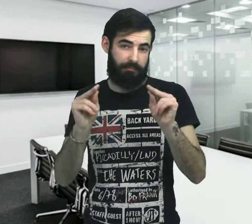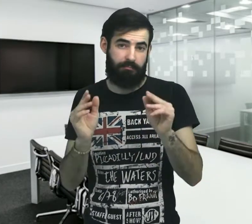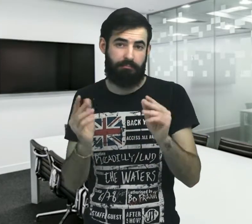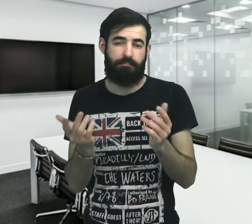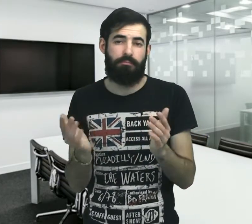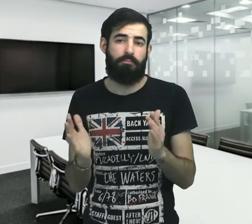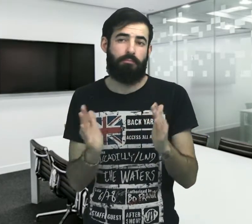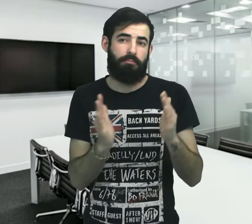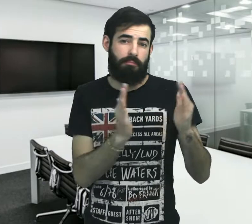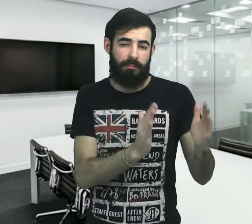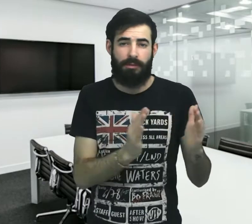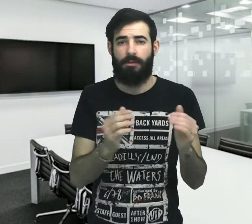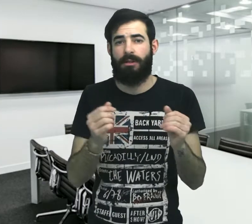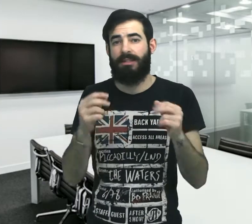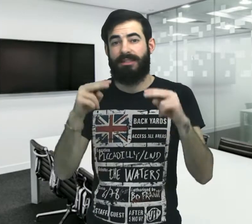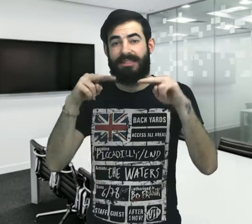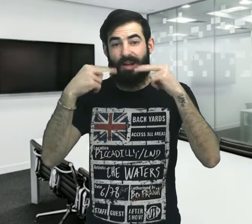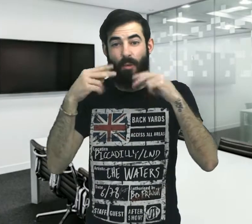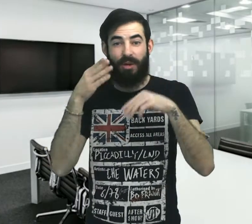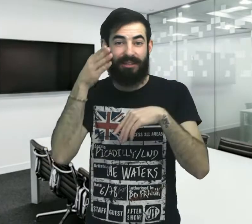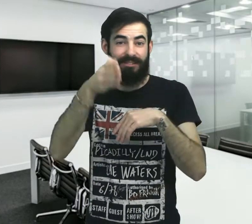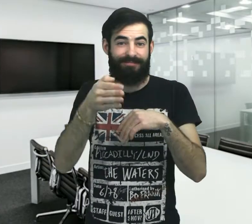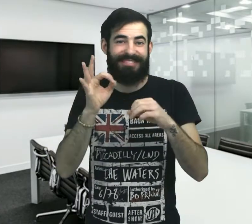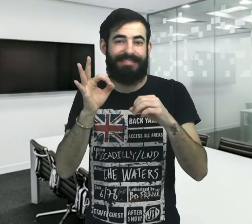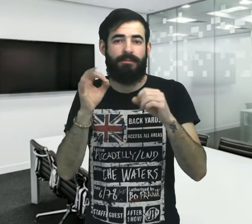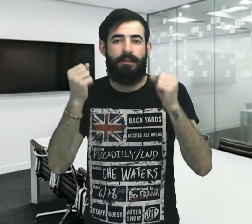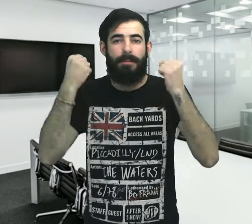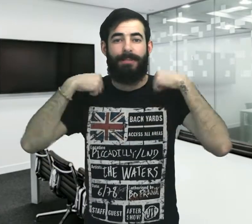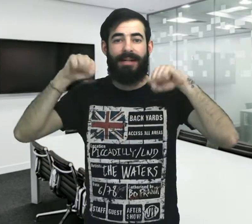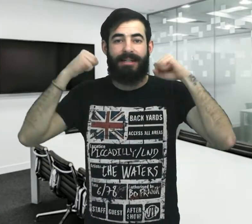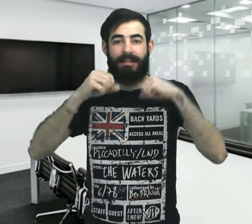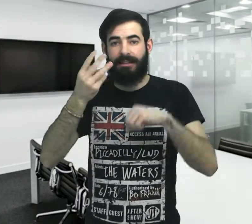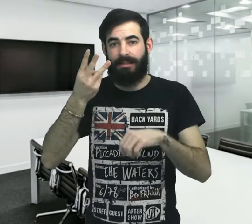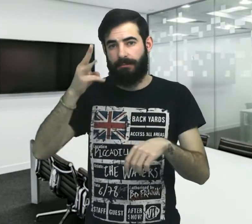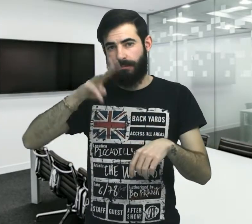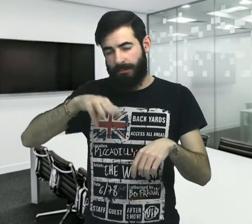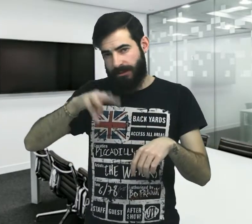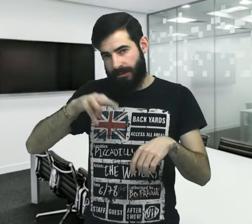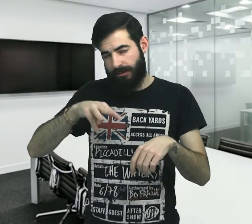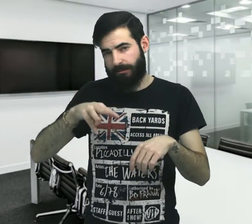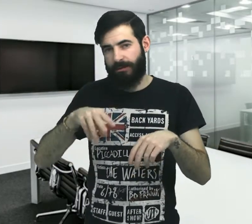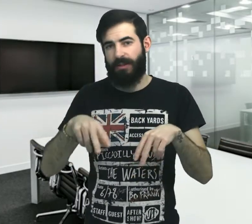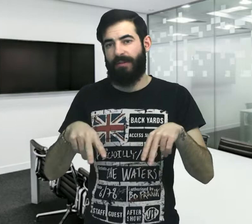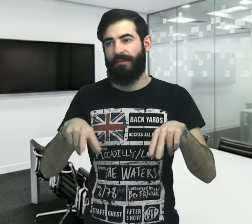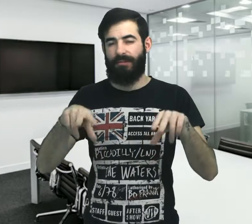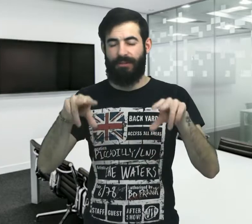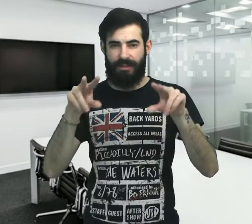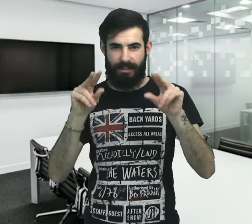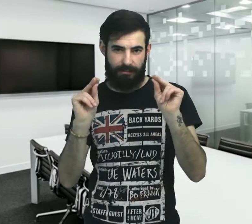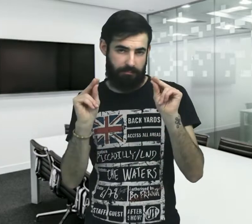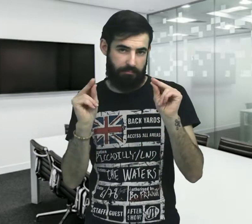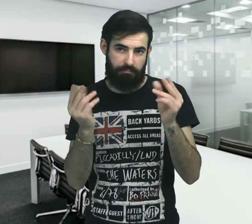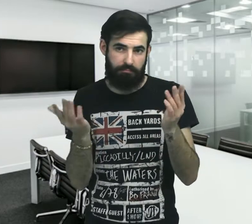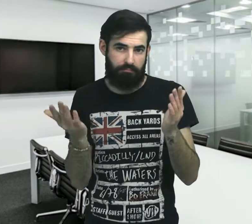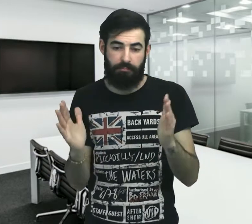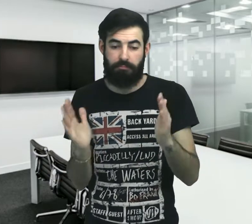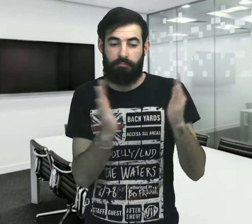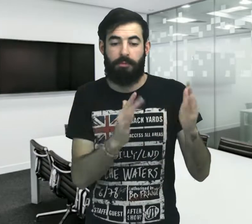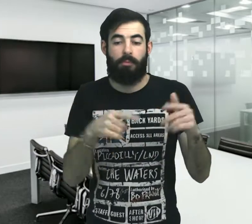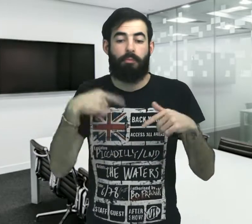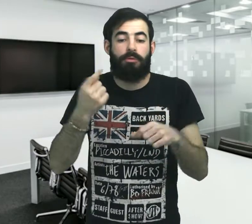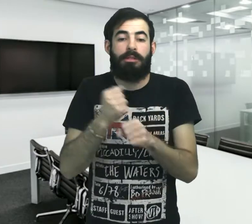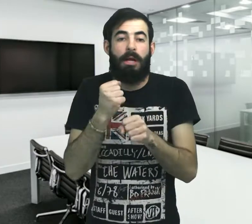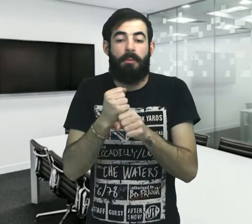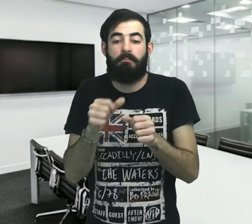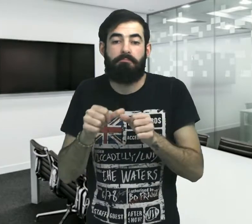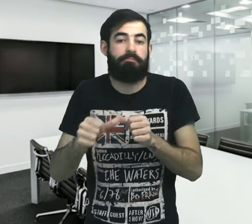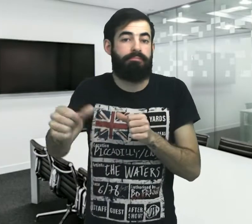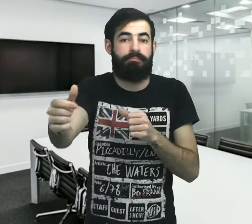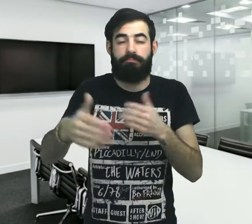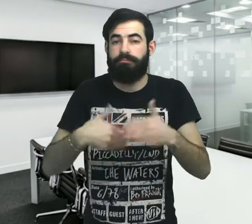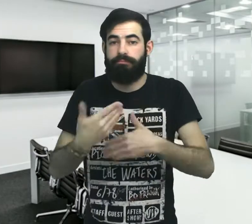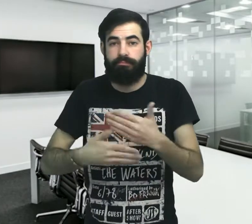I did some practice over a period of 3 months in a restaurant and then I started work